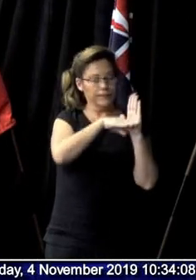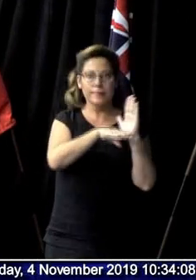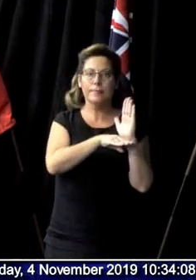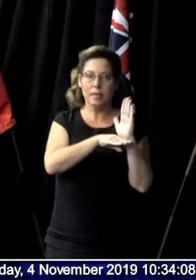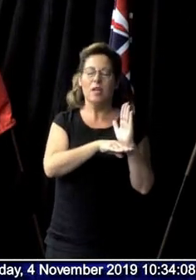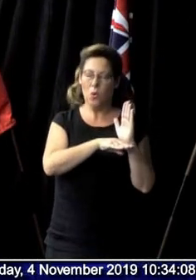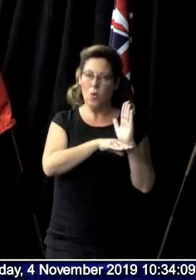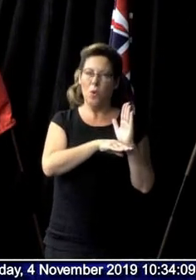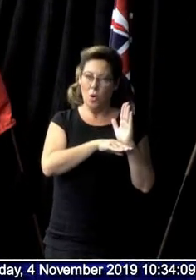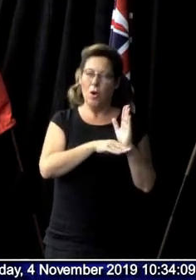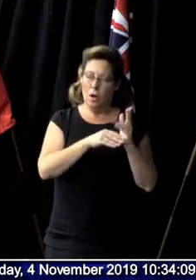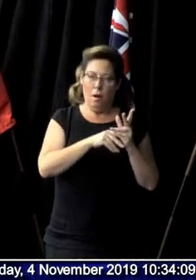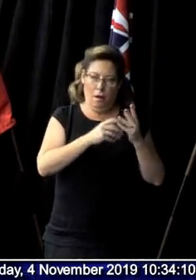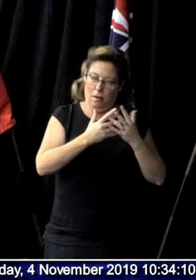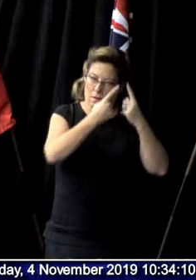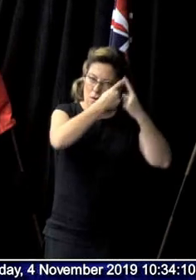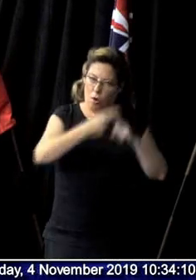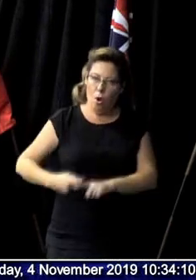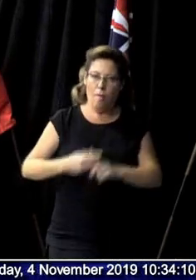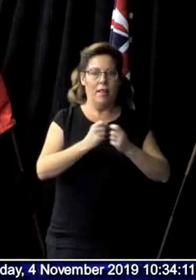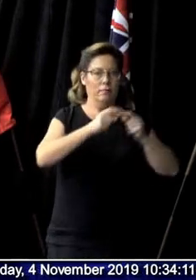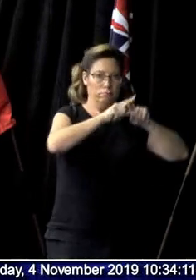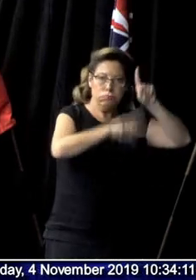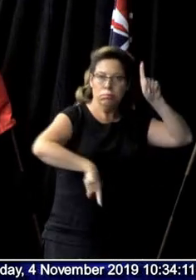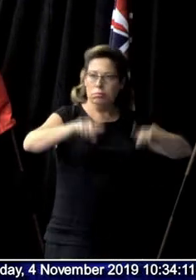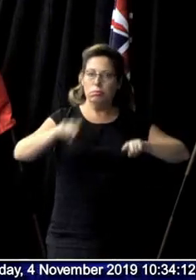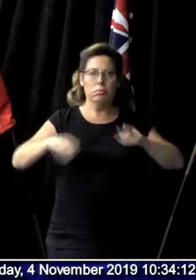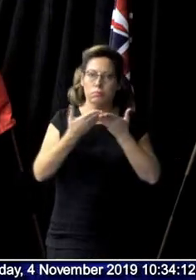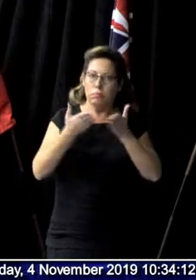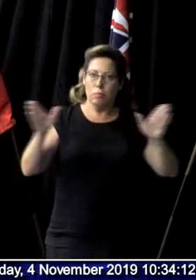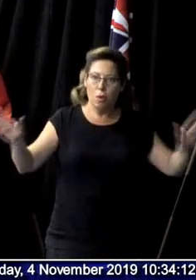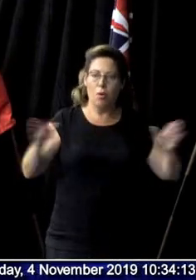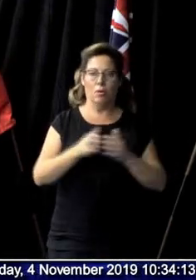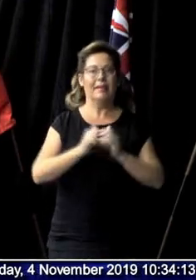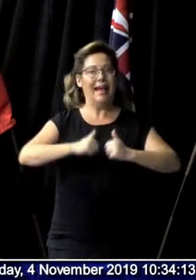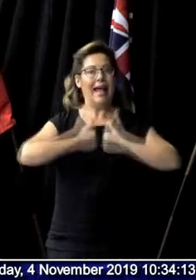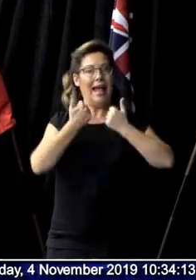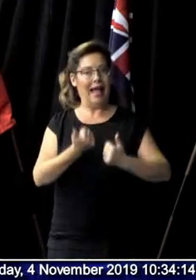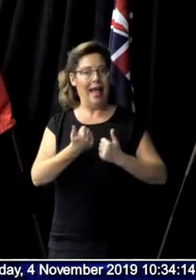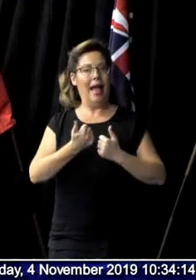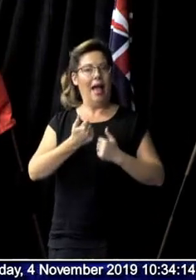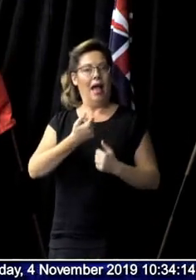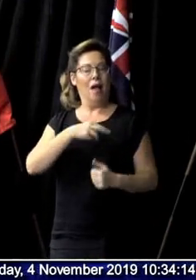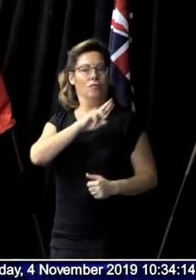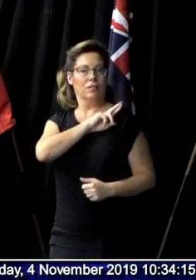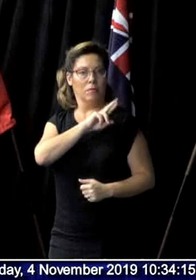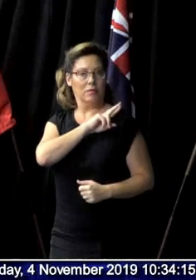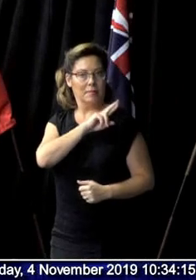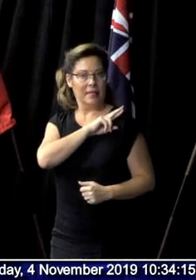violence against and abuse, neglect, and exploitation of people with disability in all its settings and contexts.